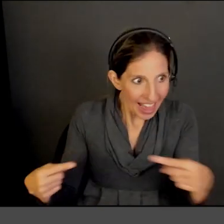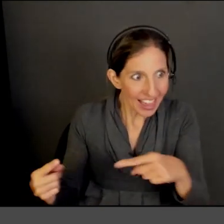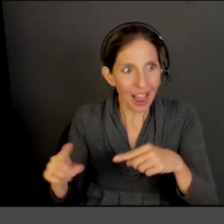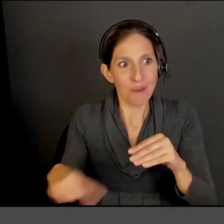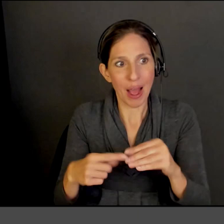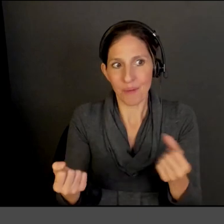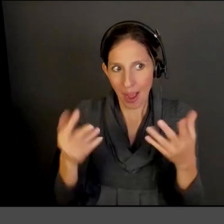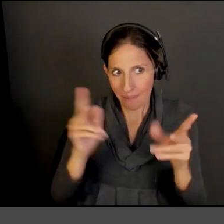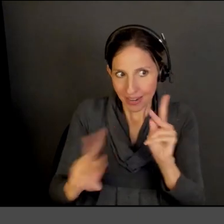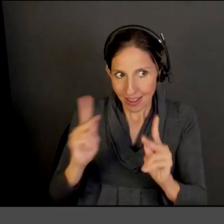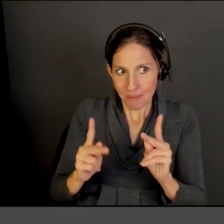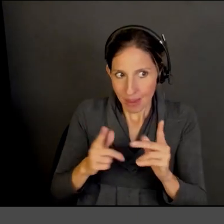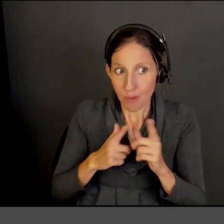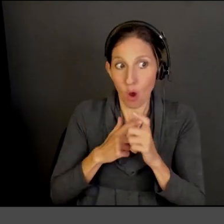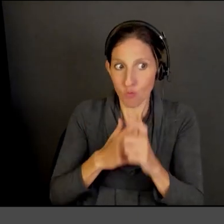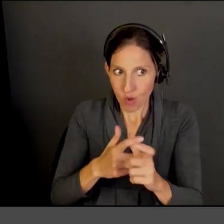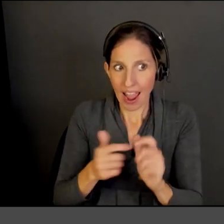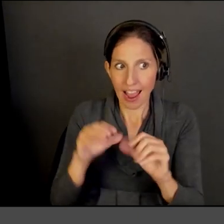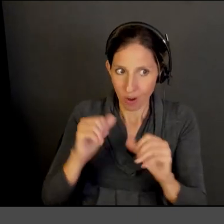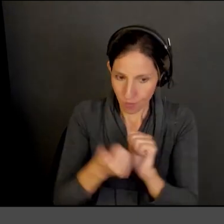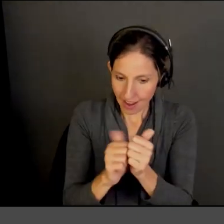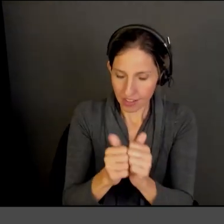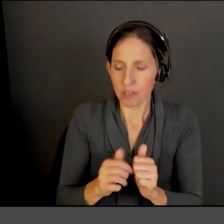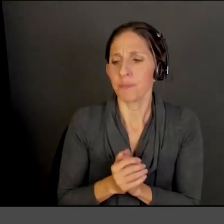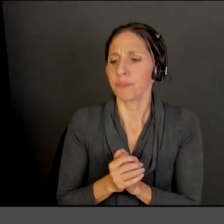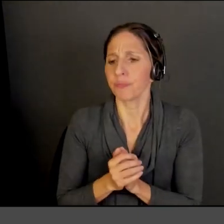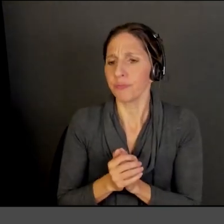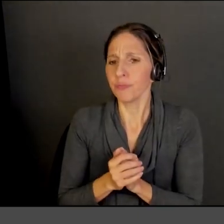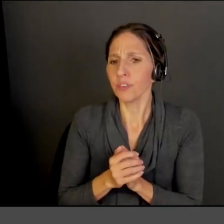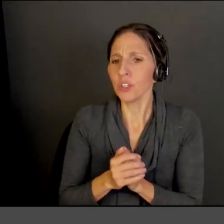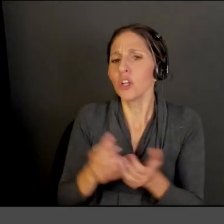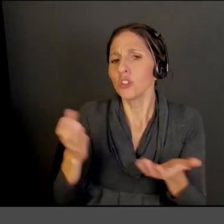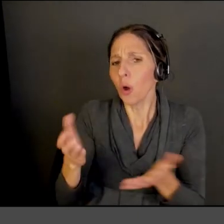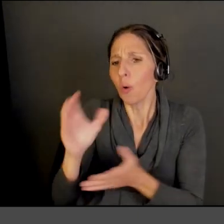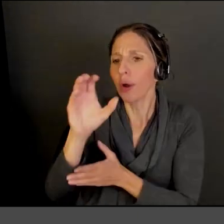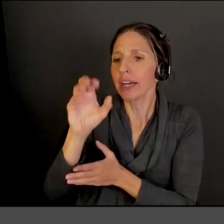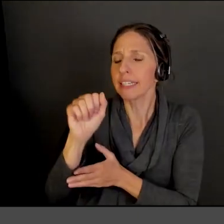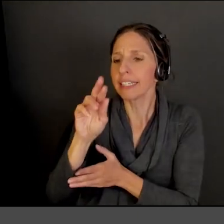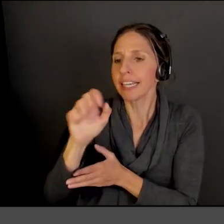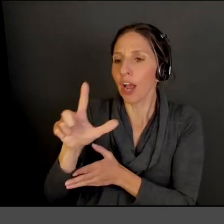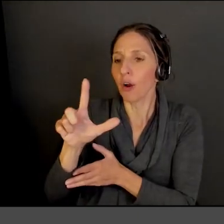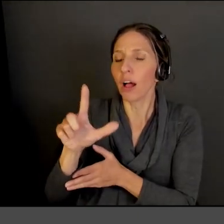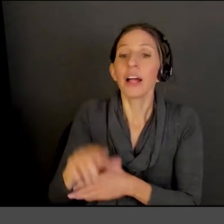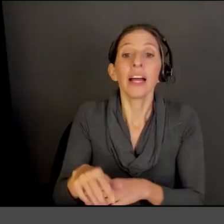IN, YOU KNOW, TO TO THE POLITICAL CLIMATE NOW, THE CURRENT DIVISIONS